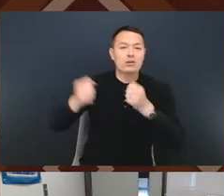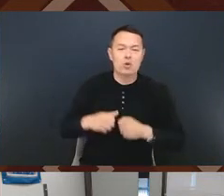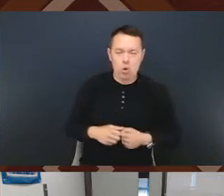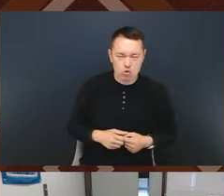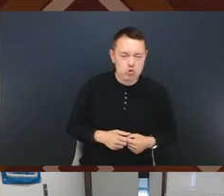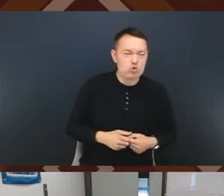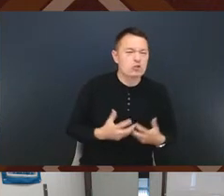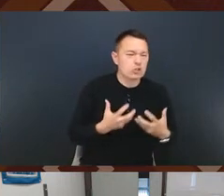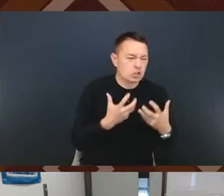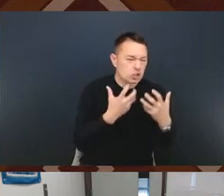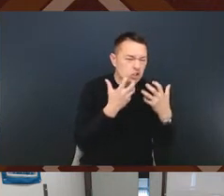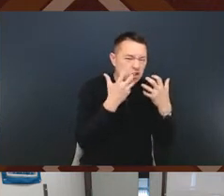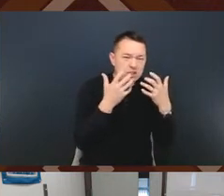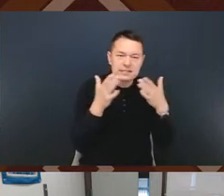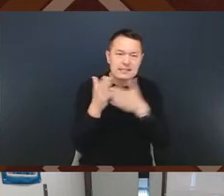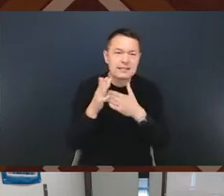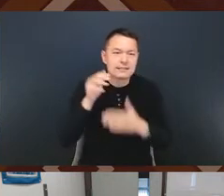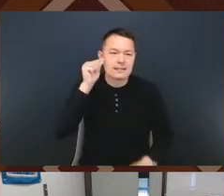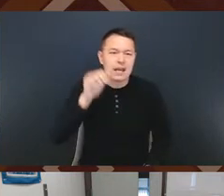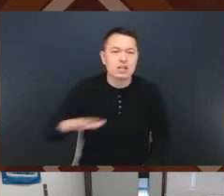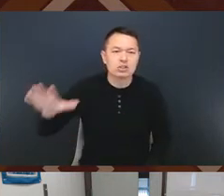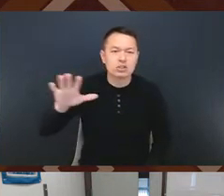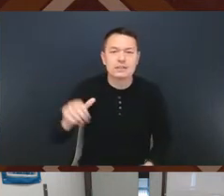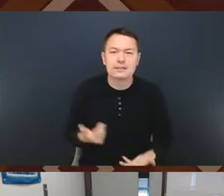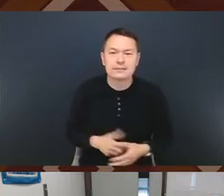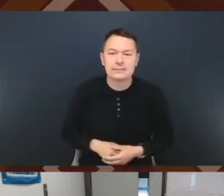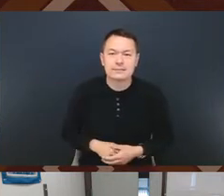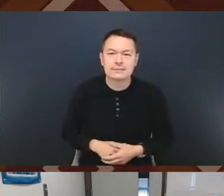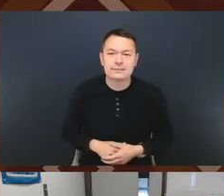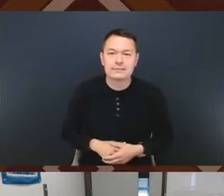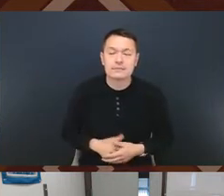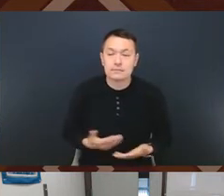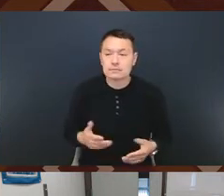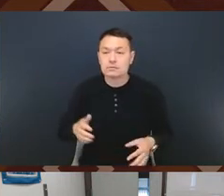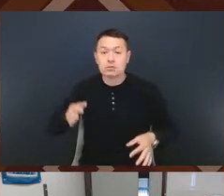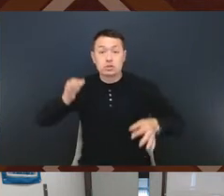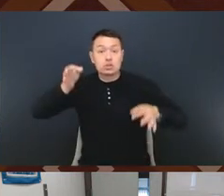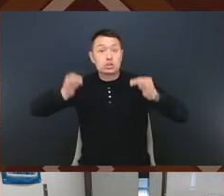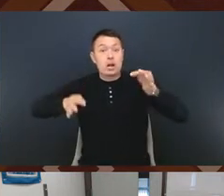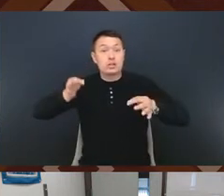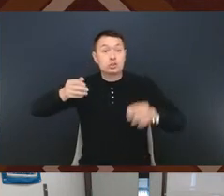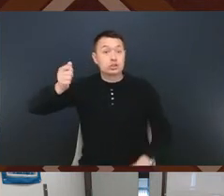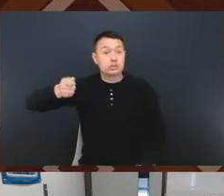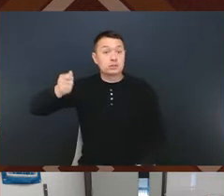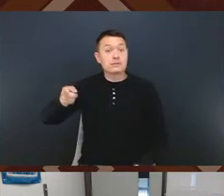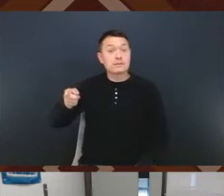They felt distinction. The judge in the case said